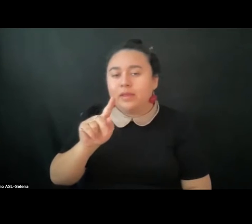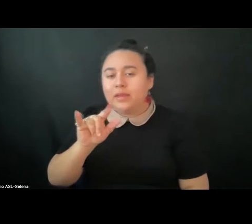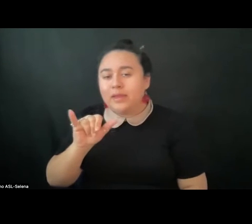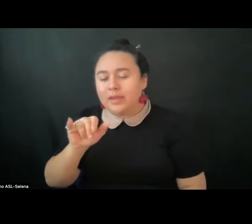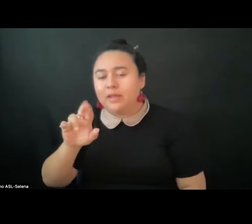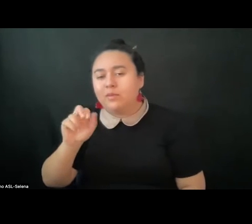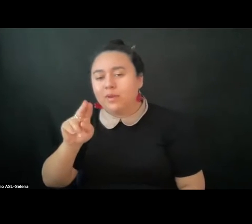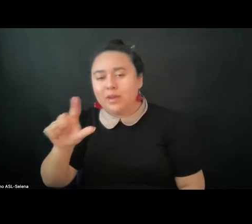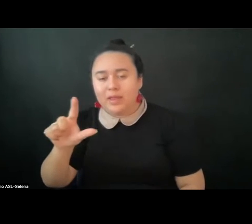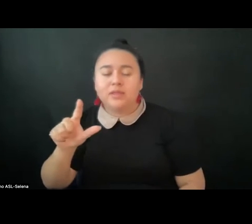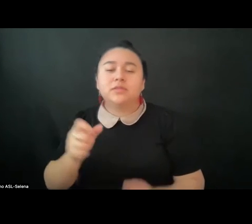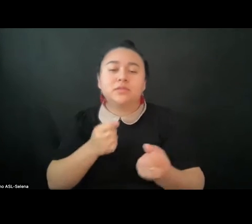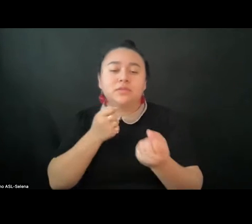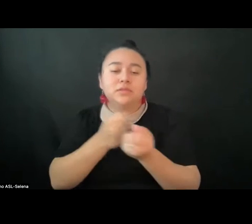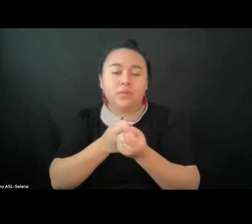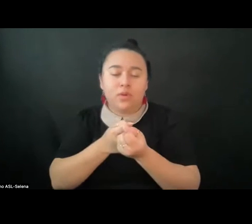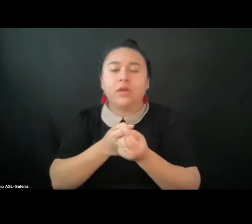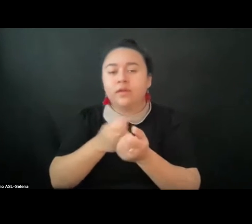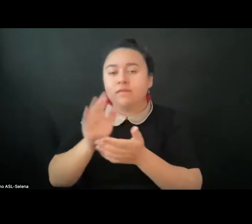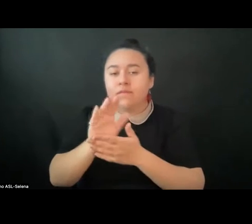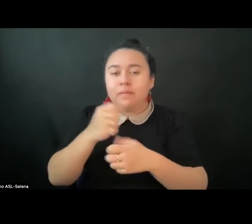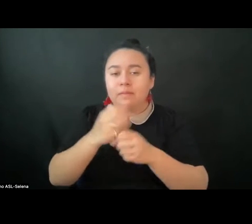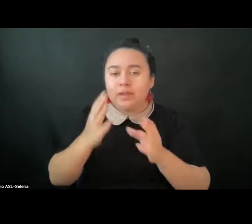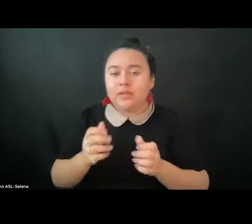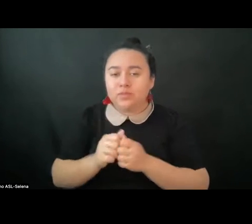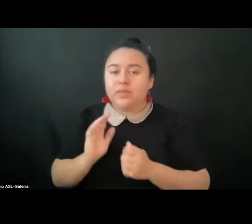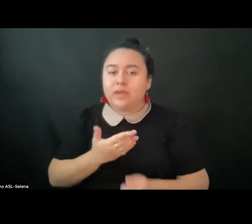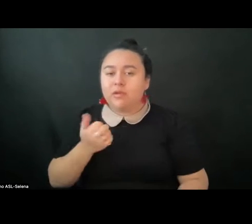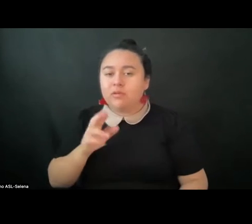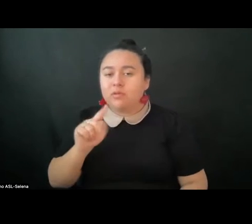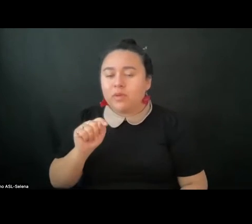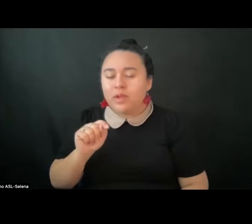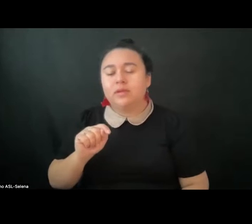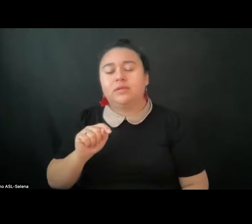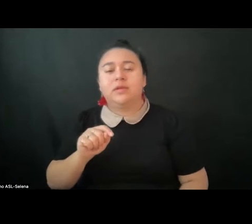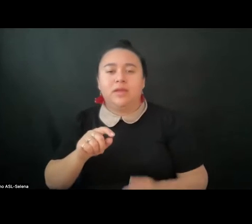Maria, ratty and Ranell. I'm -- Katy and Ranell.